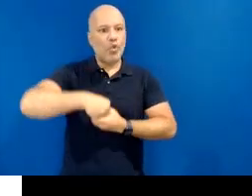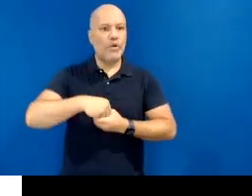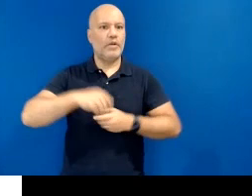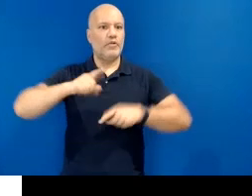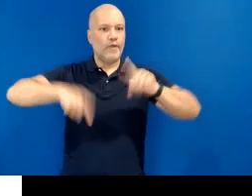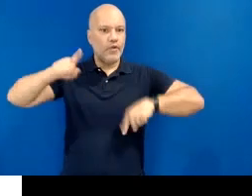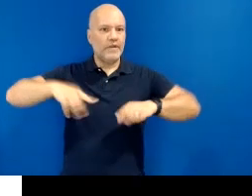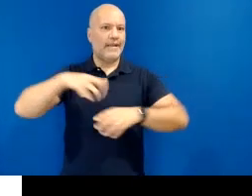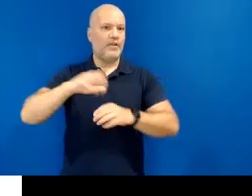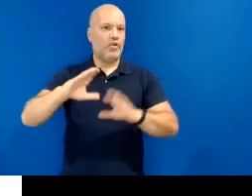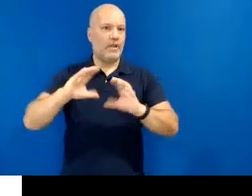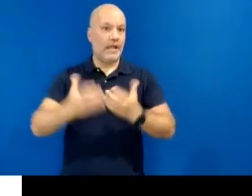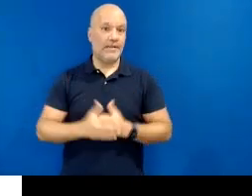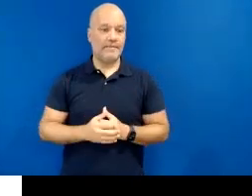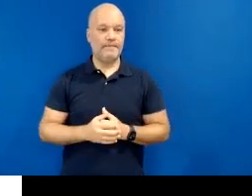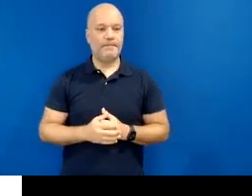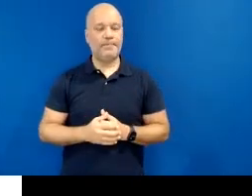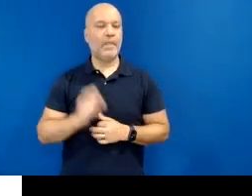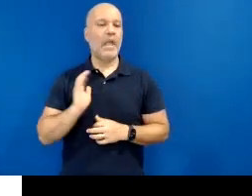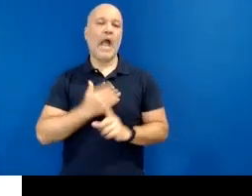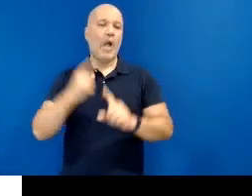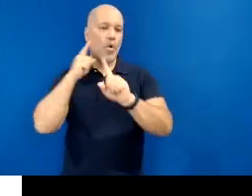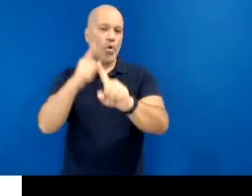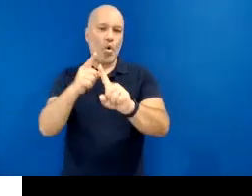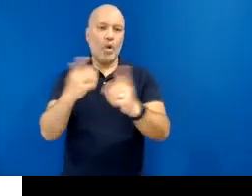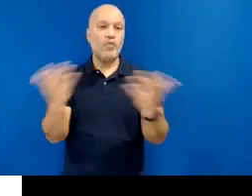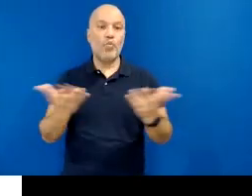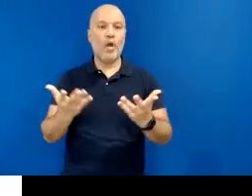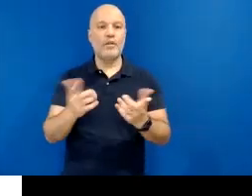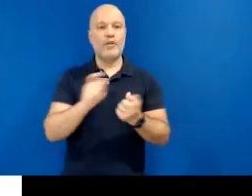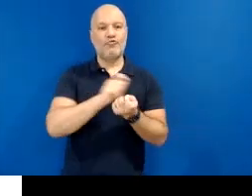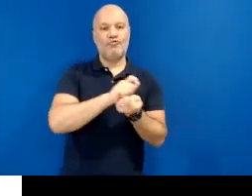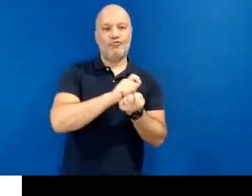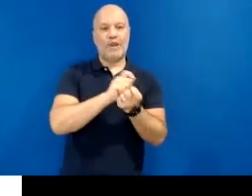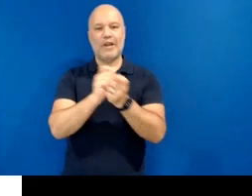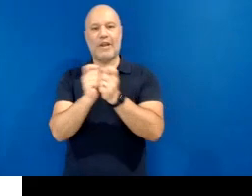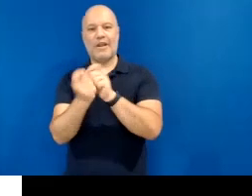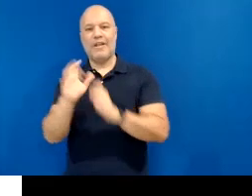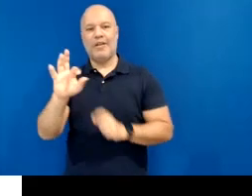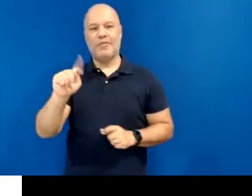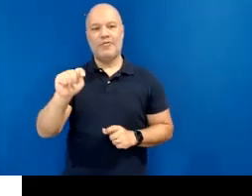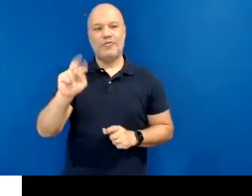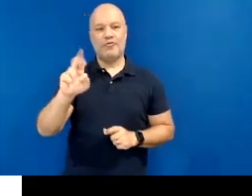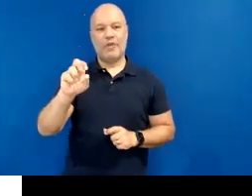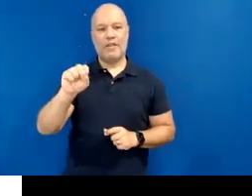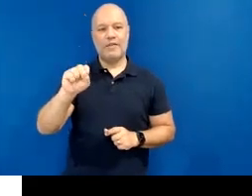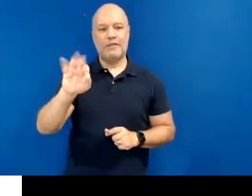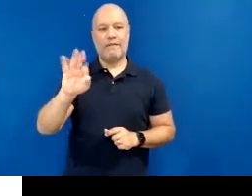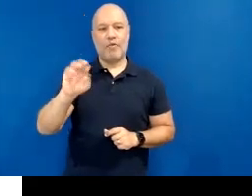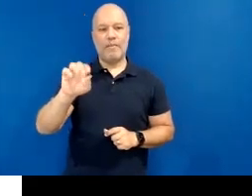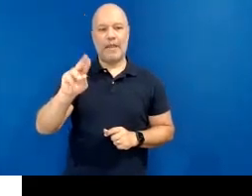the goal here and the goal is transformation. The goal is not and I and that doesn't happen right away.